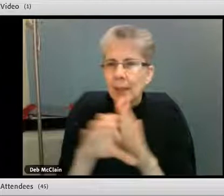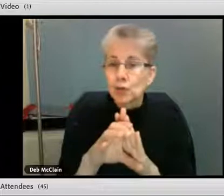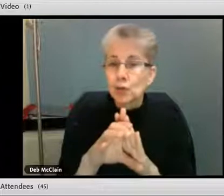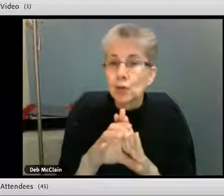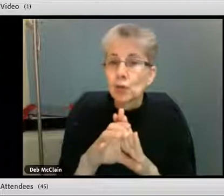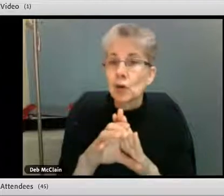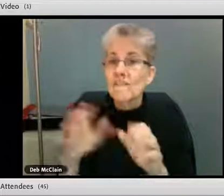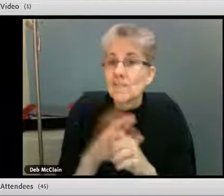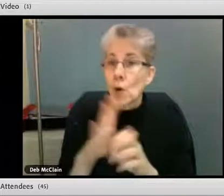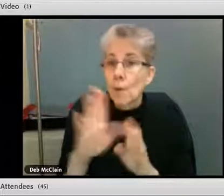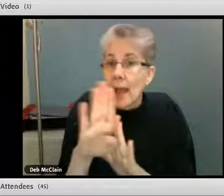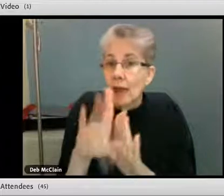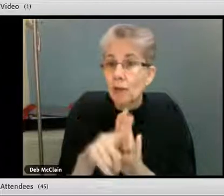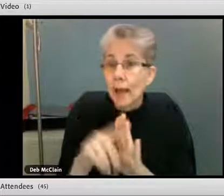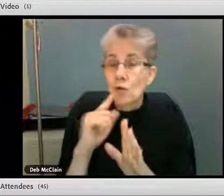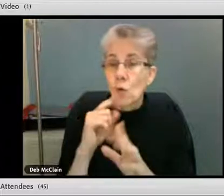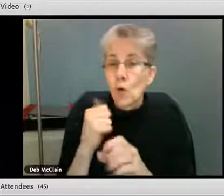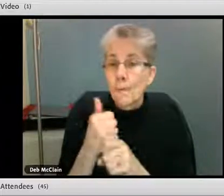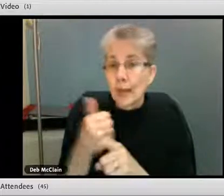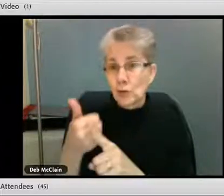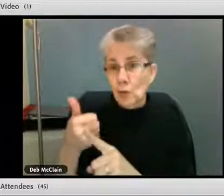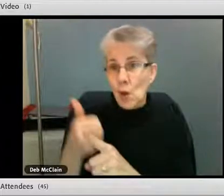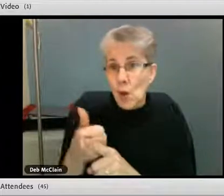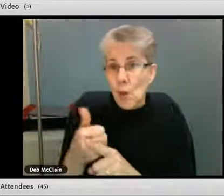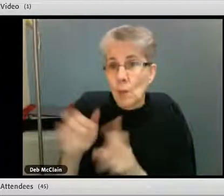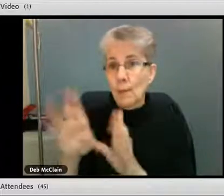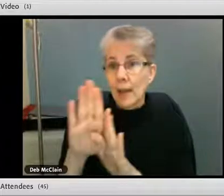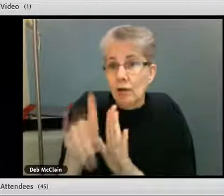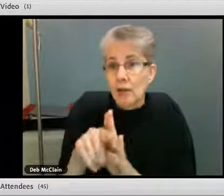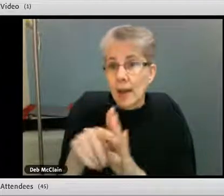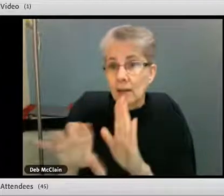And then you can add an overlay.